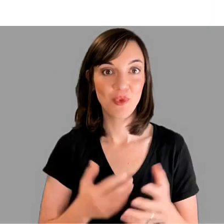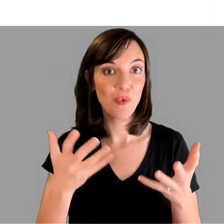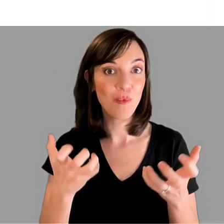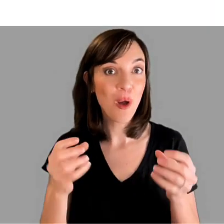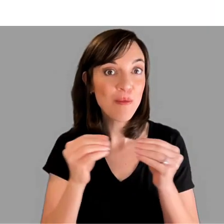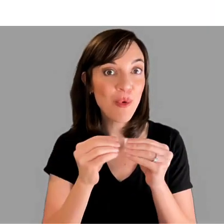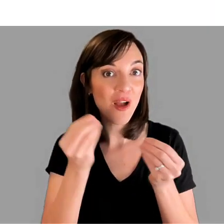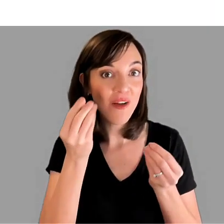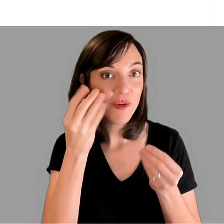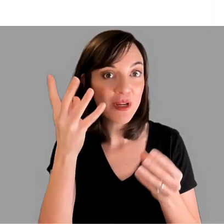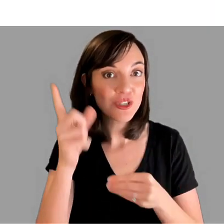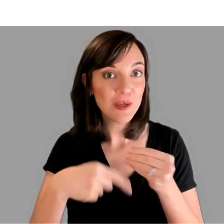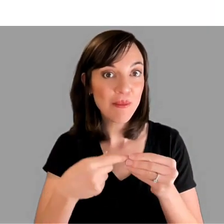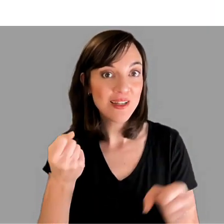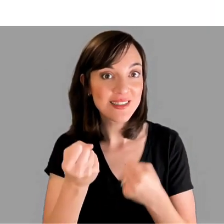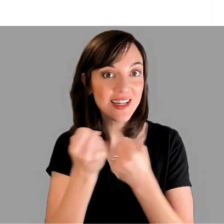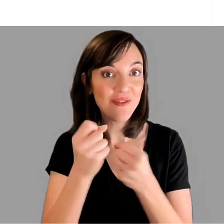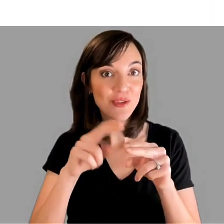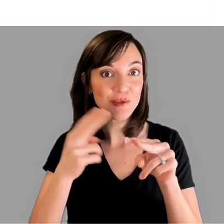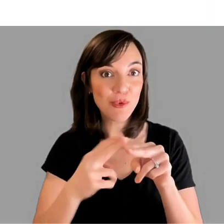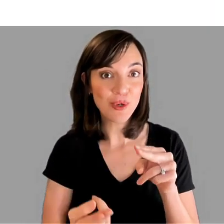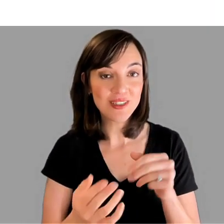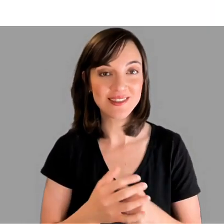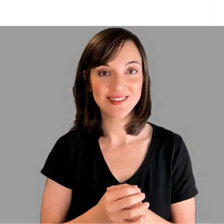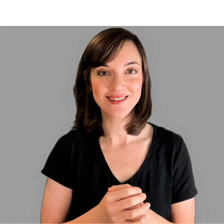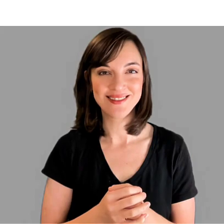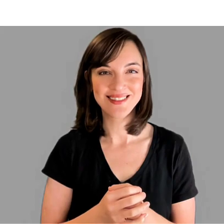For more information on scaffolded supports for students who are DHH,